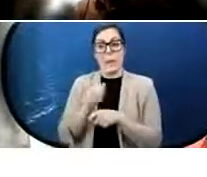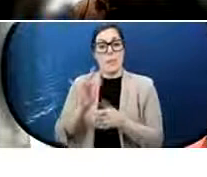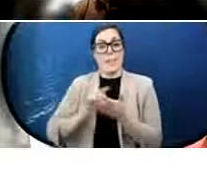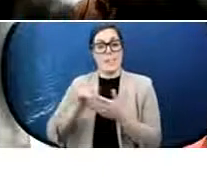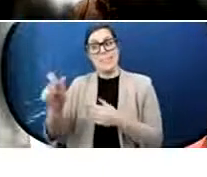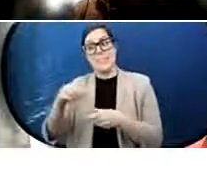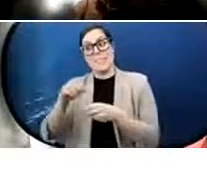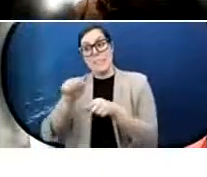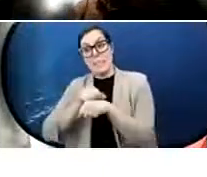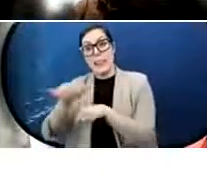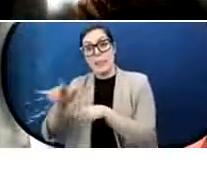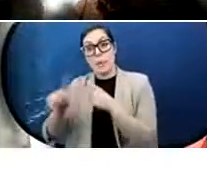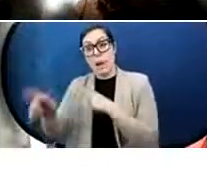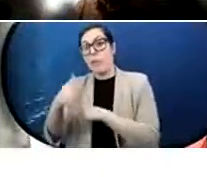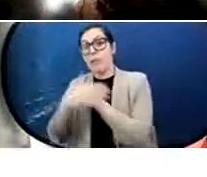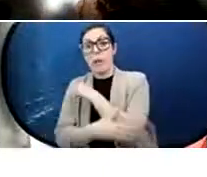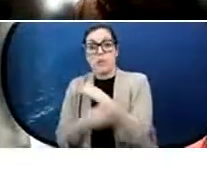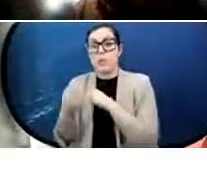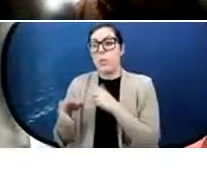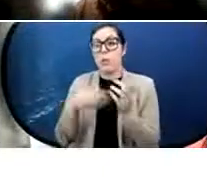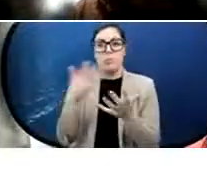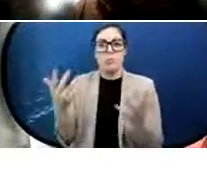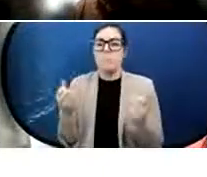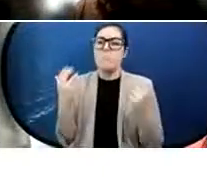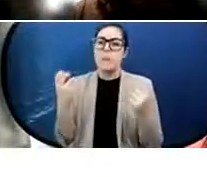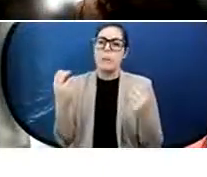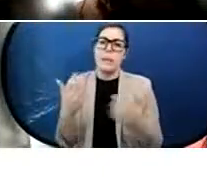personal care attendants and there's housing for them. There's a lot of stuff. So the goal